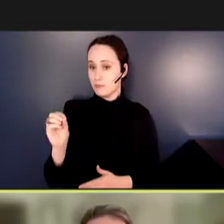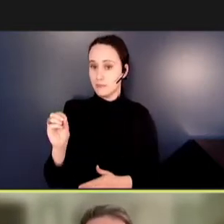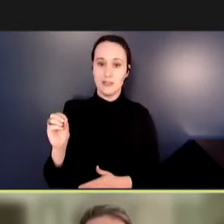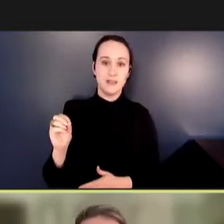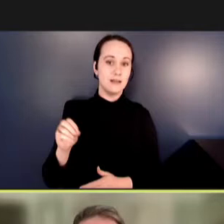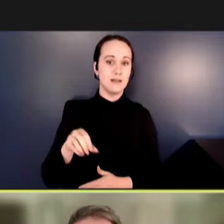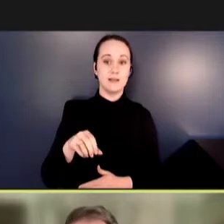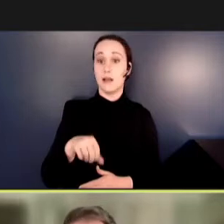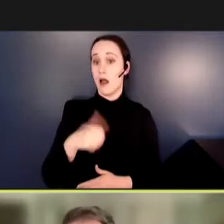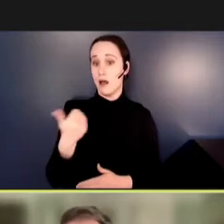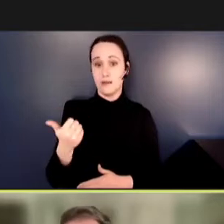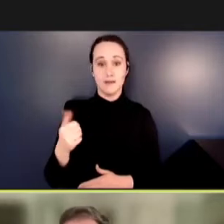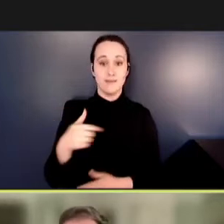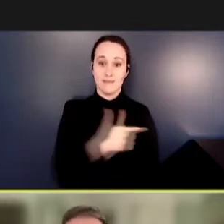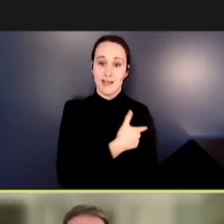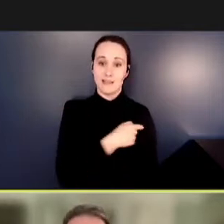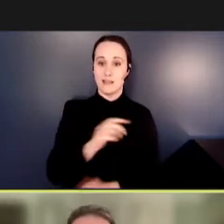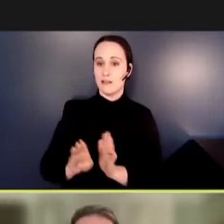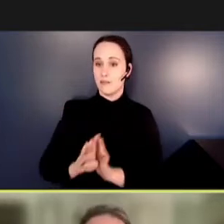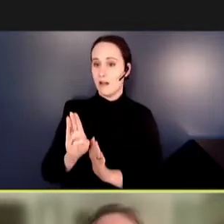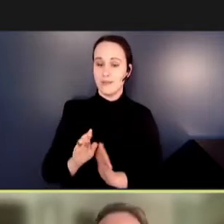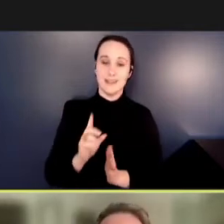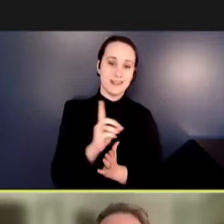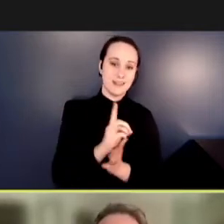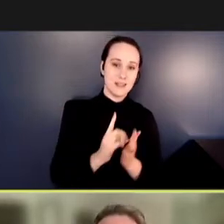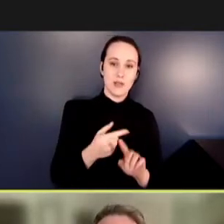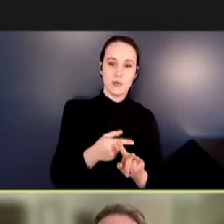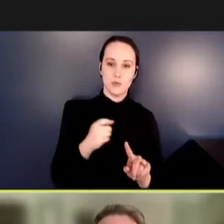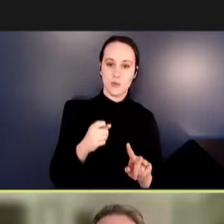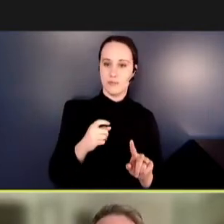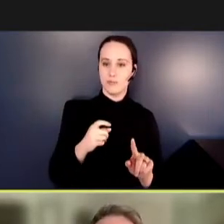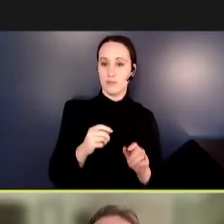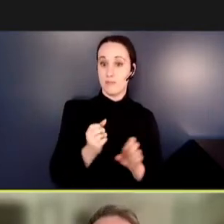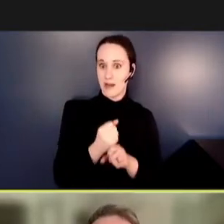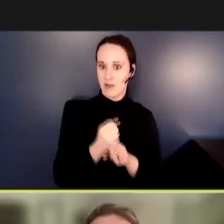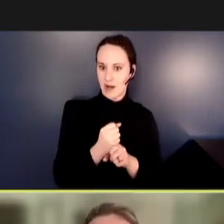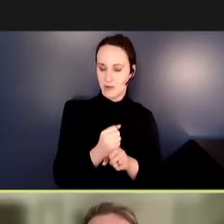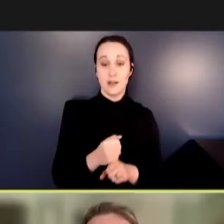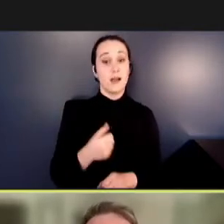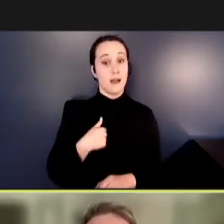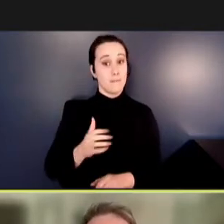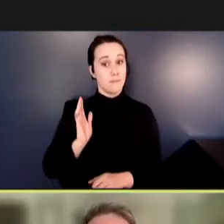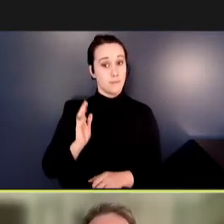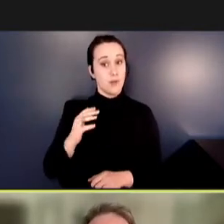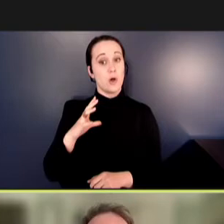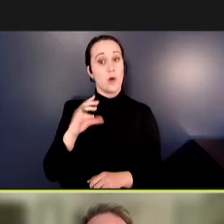development from design through manufacturing. And former co-founder of the Human Immunome Project,